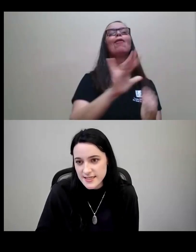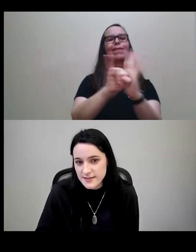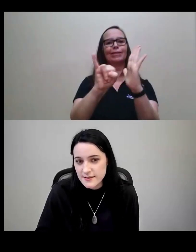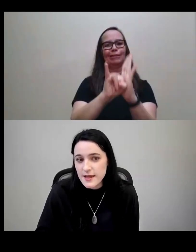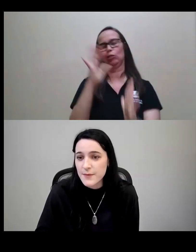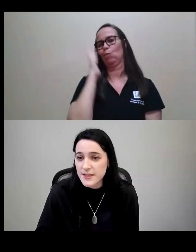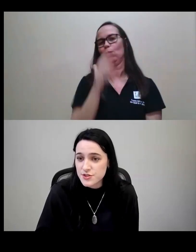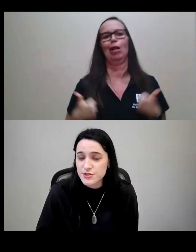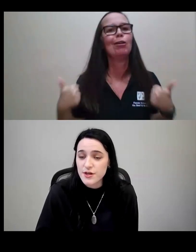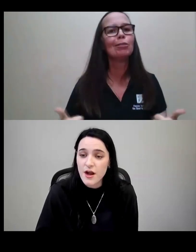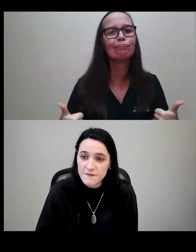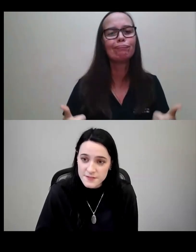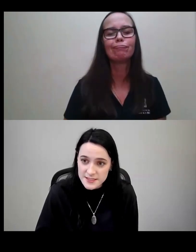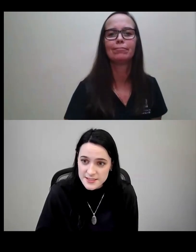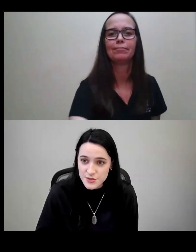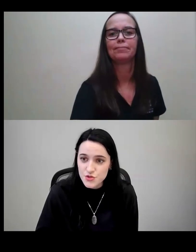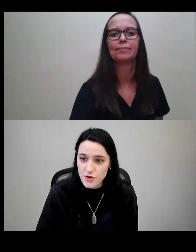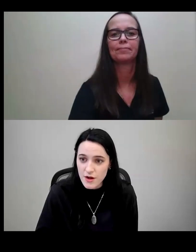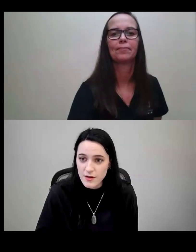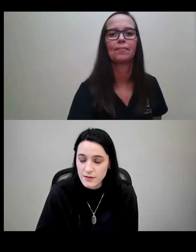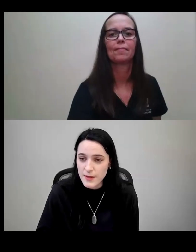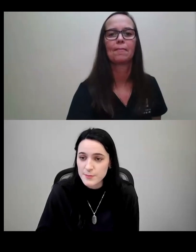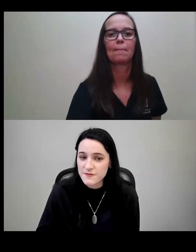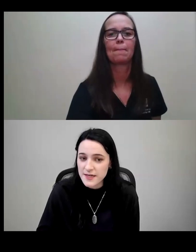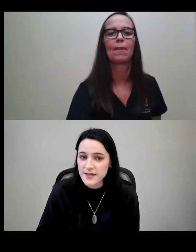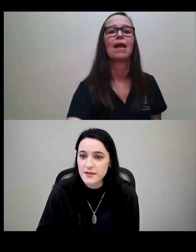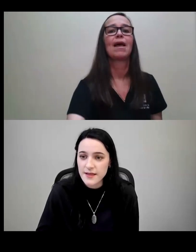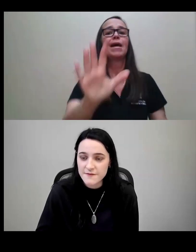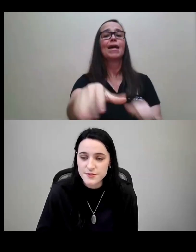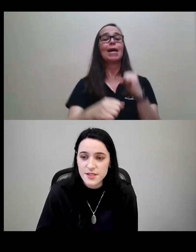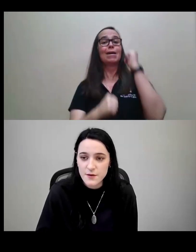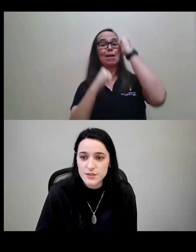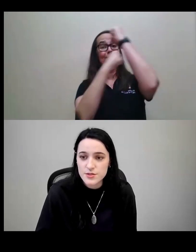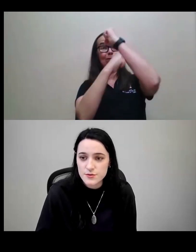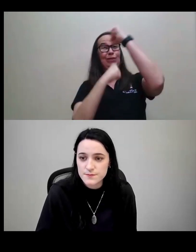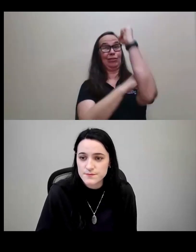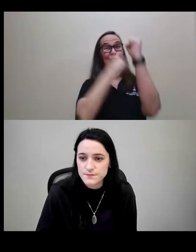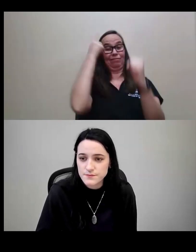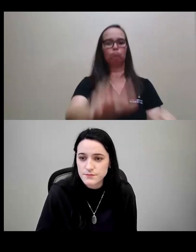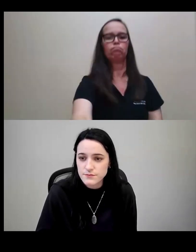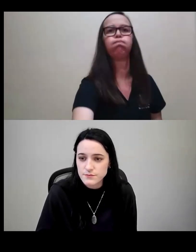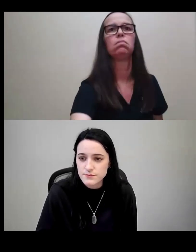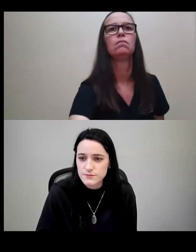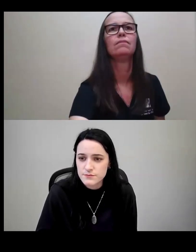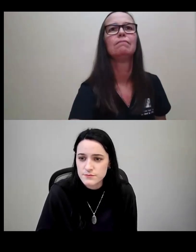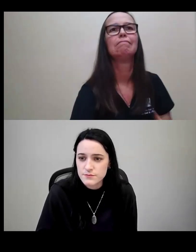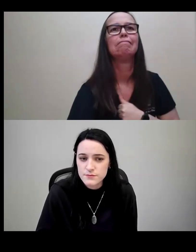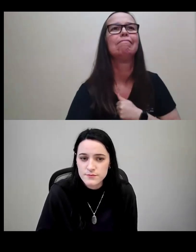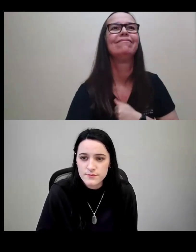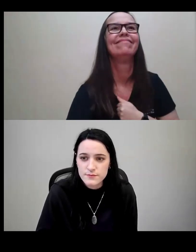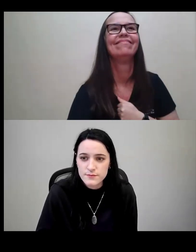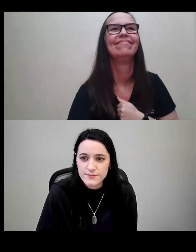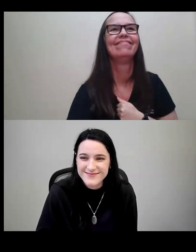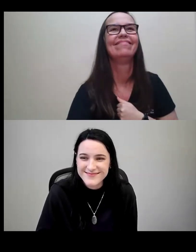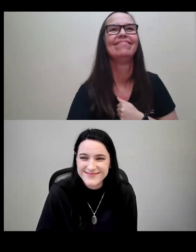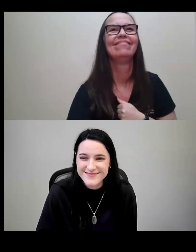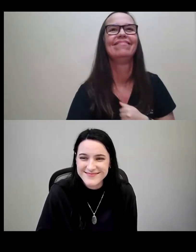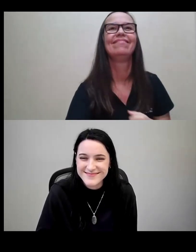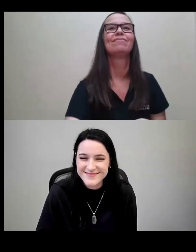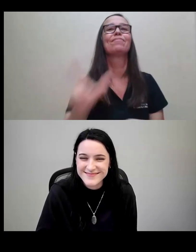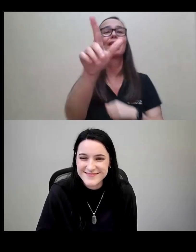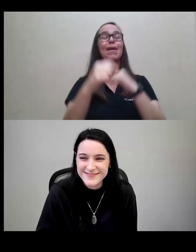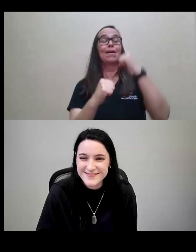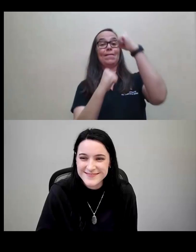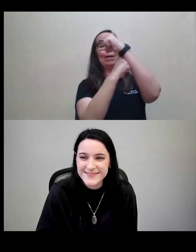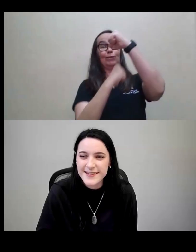identity and make sure their confidence is strong by providing that first language.